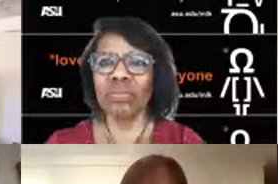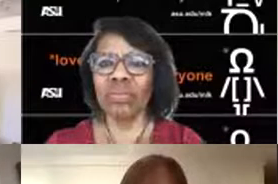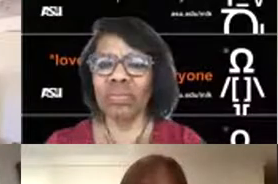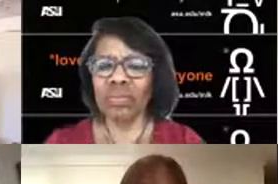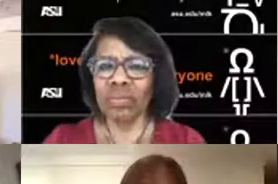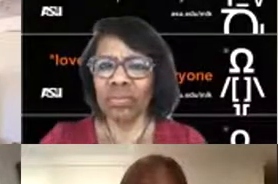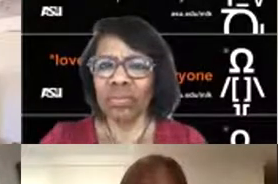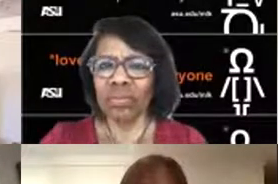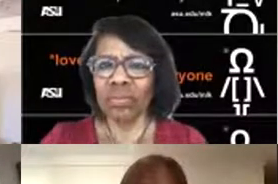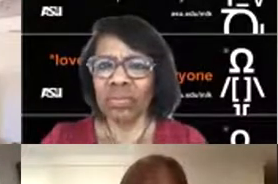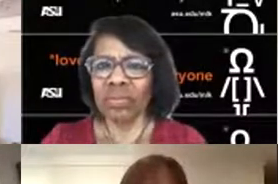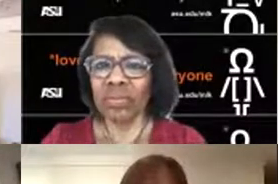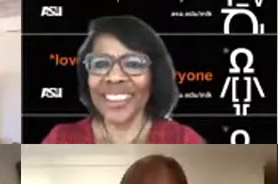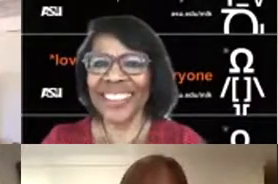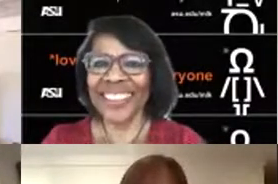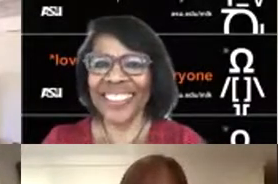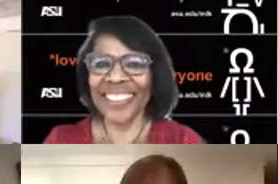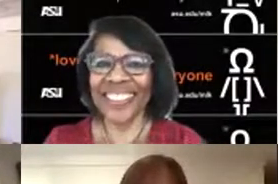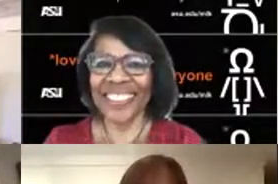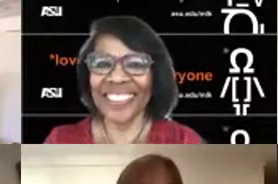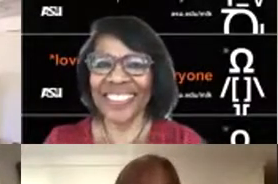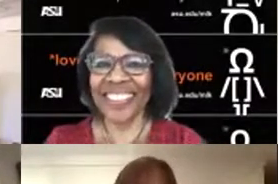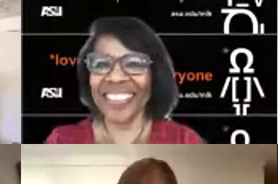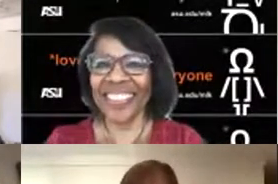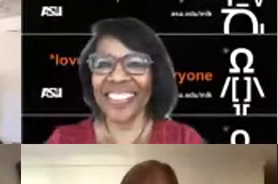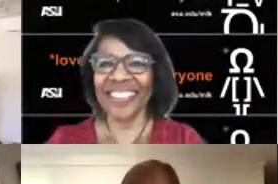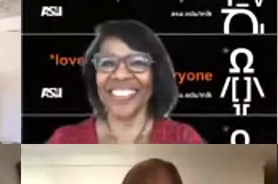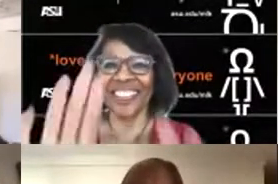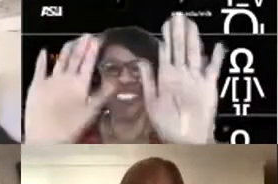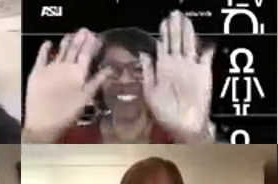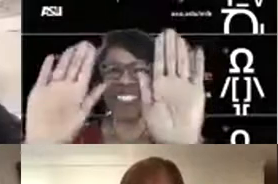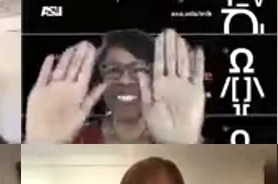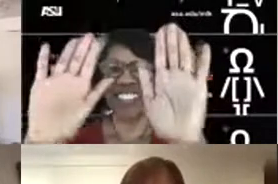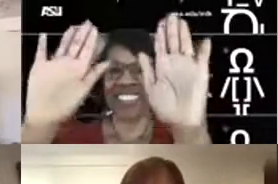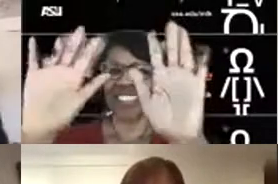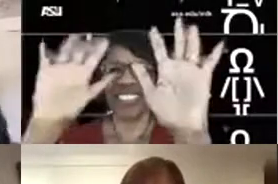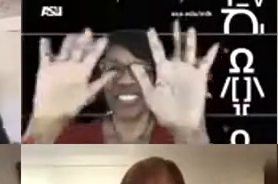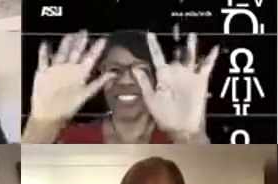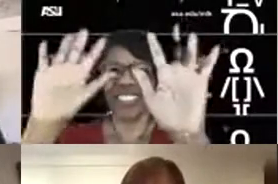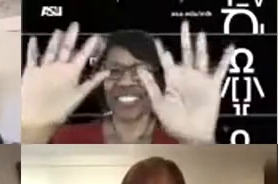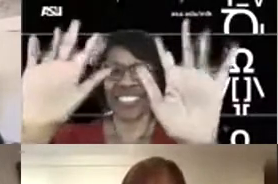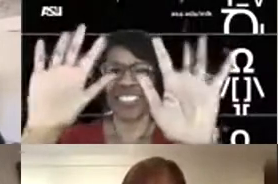who's hiding behind the scenes today but she has been organizing all of this stuff. And it's turned into,